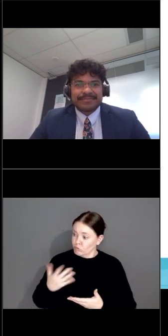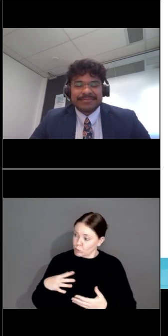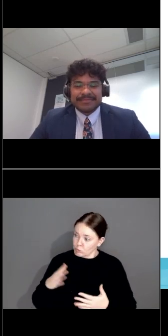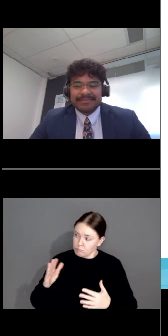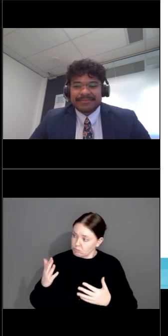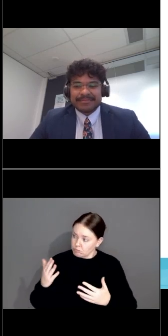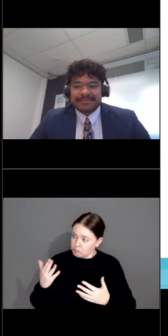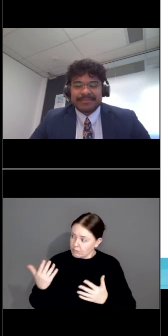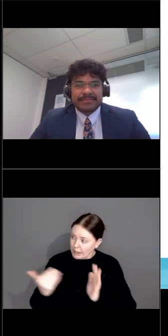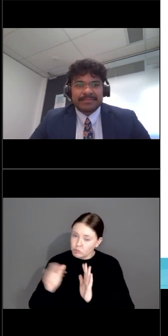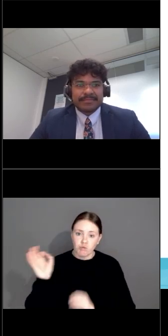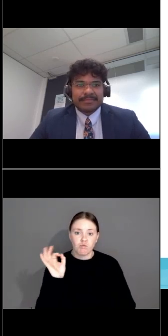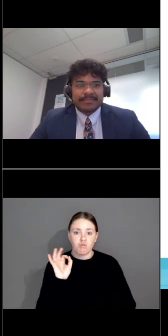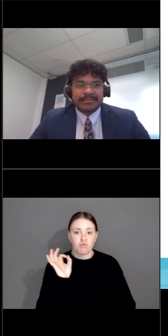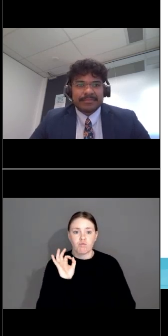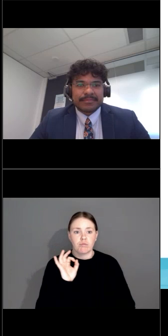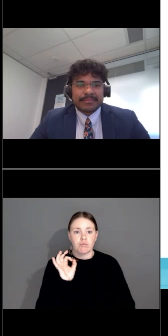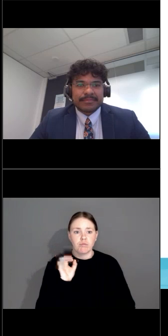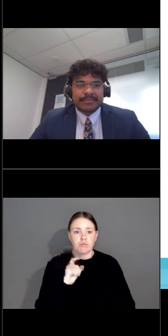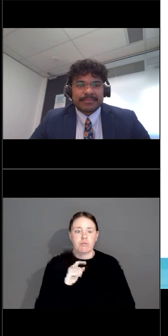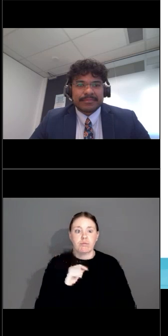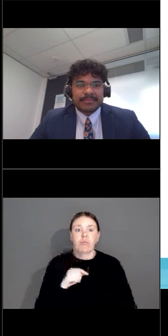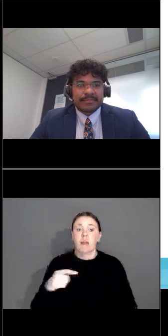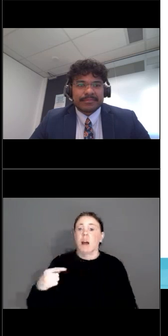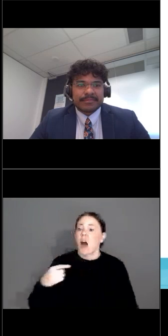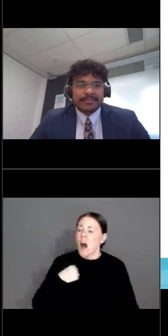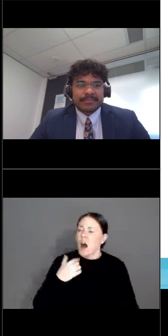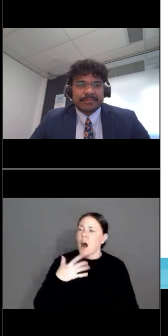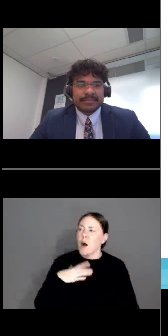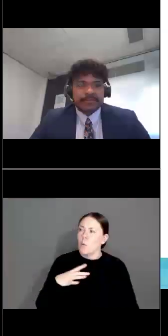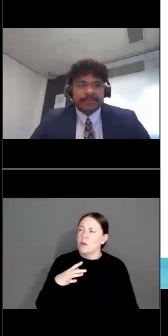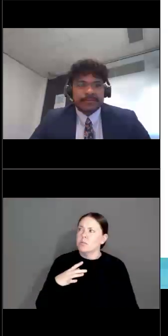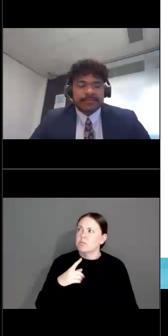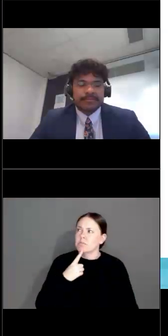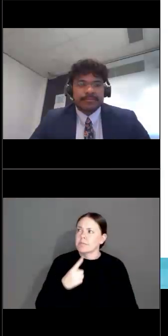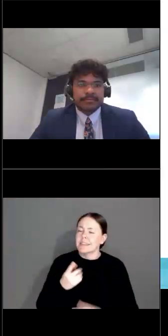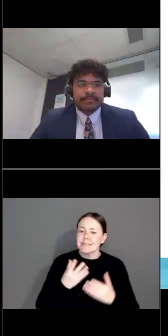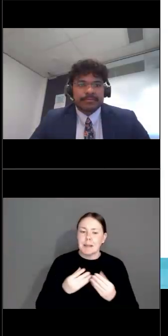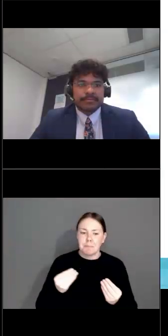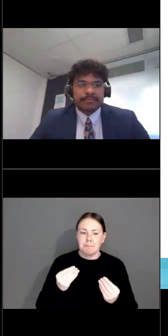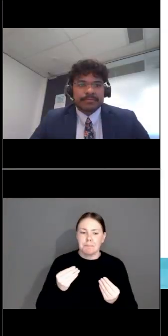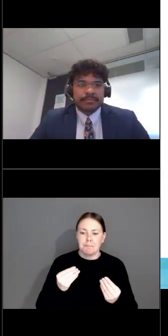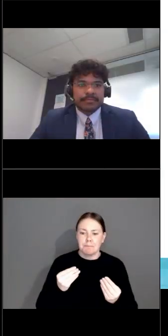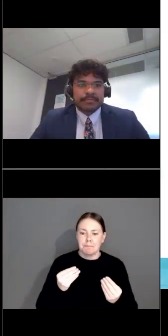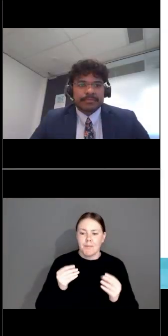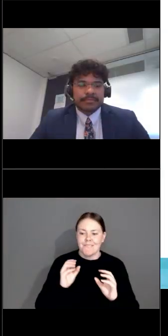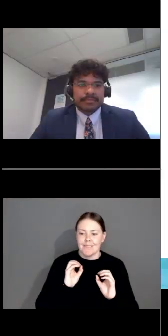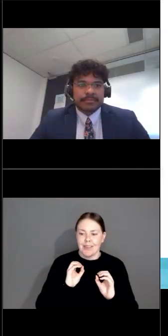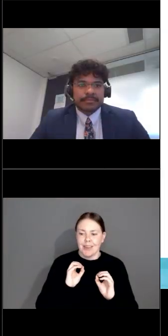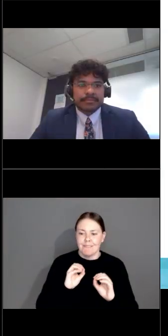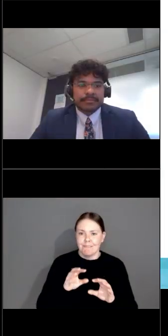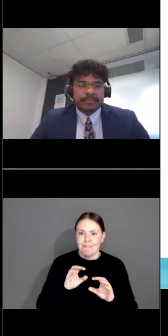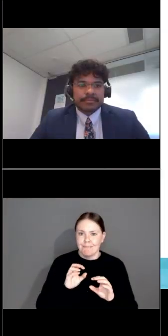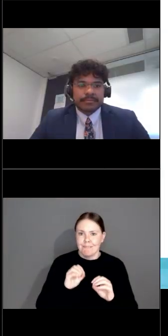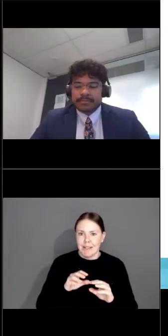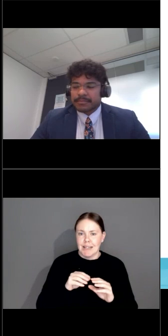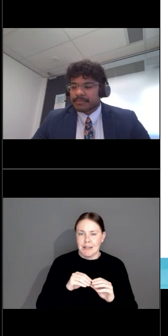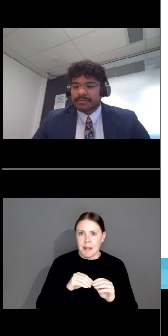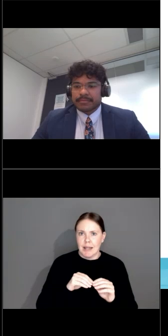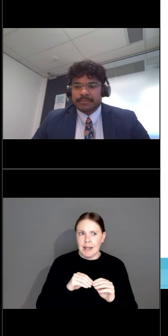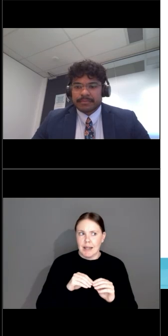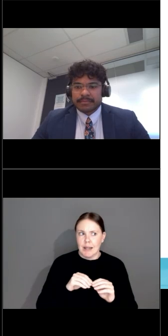just going to mention um some of the feedback we got um I think it was in the um Lia on stage was